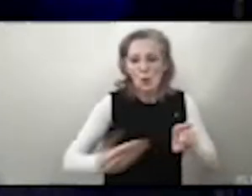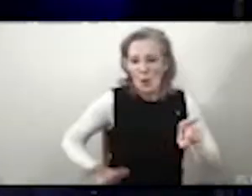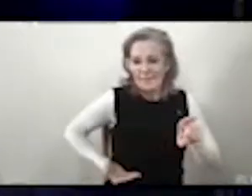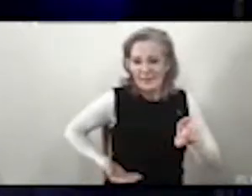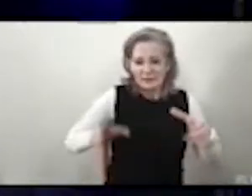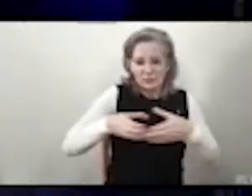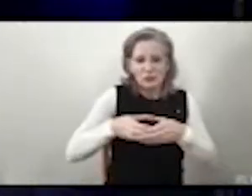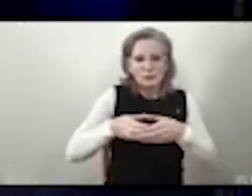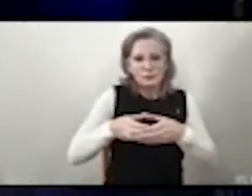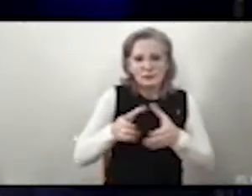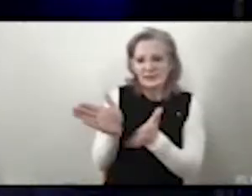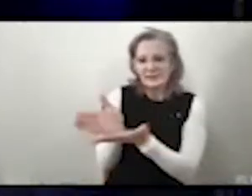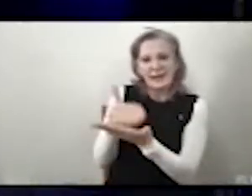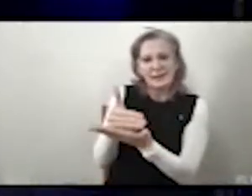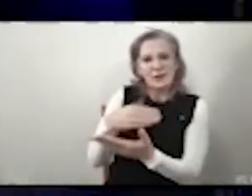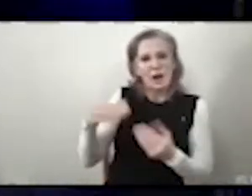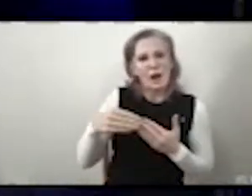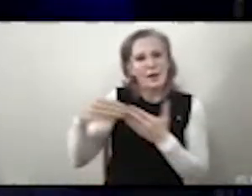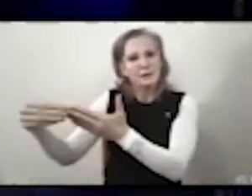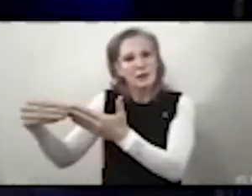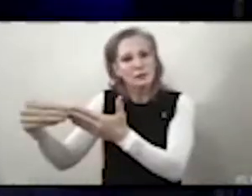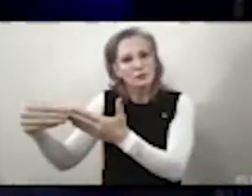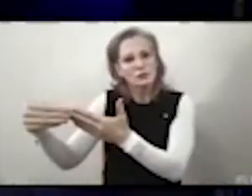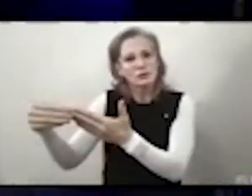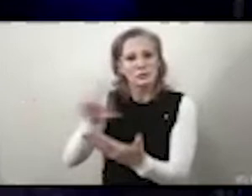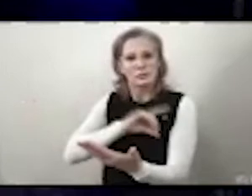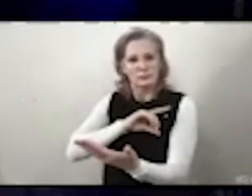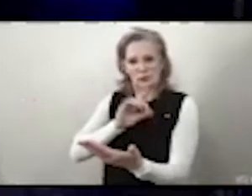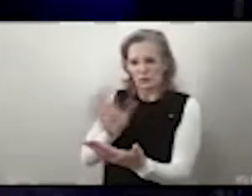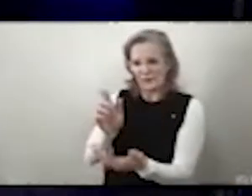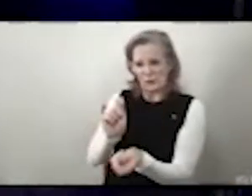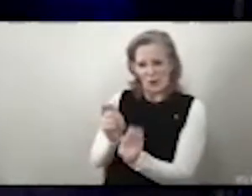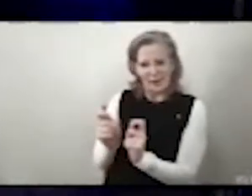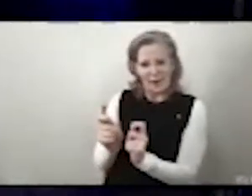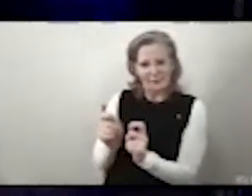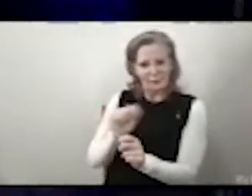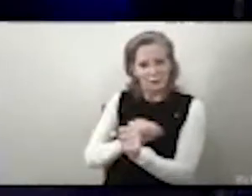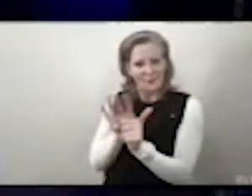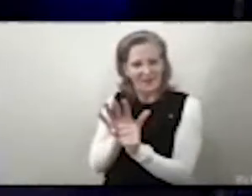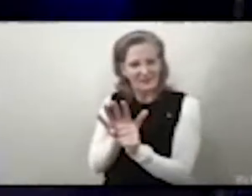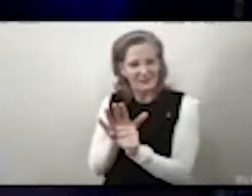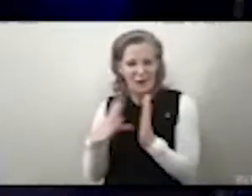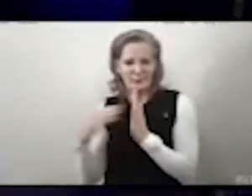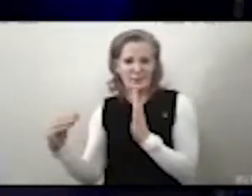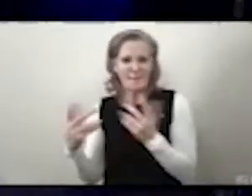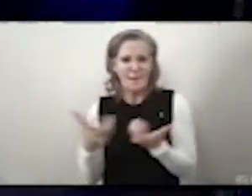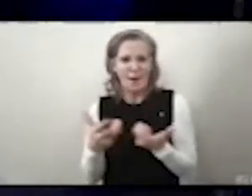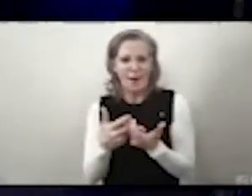adapting to Covid, including how to better hardwire resilience into physical structures and systems.